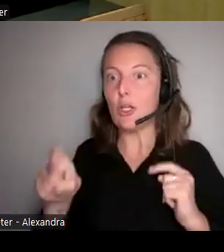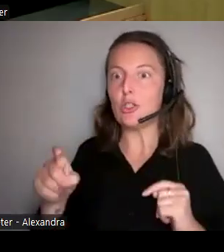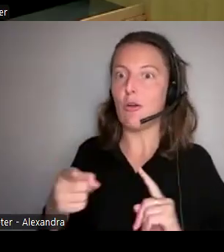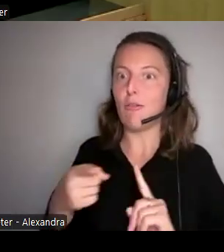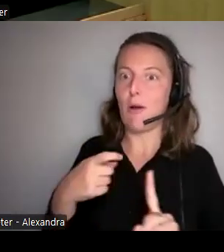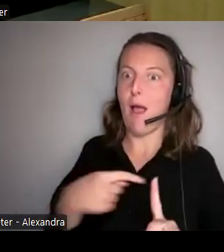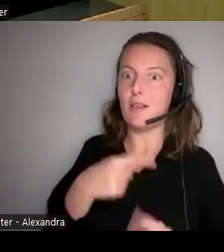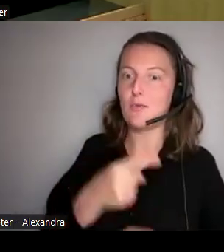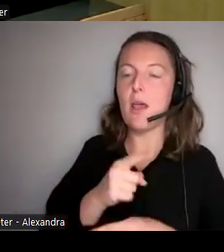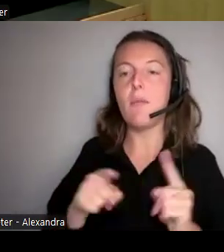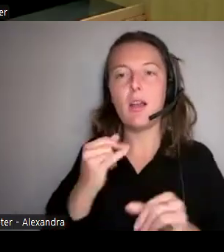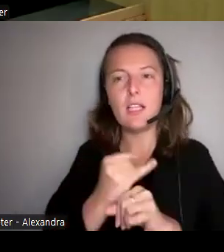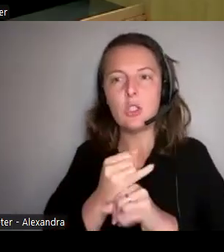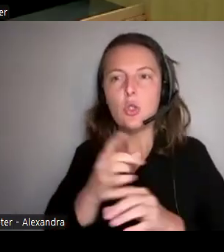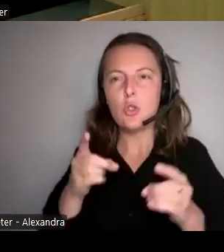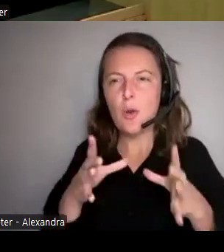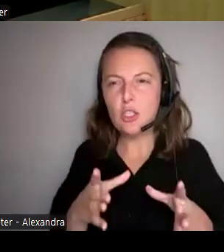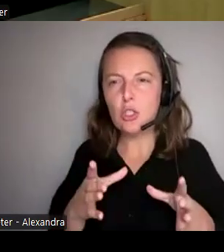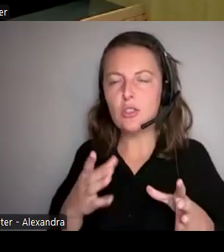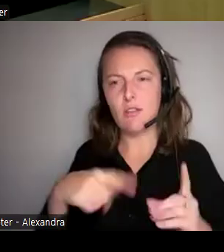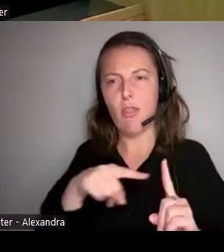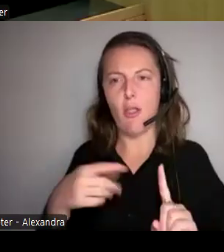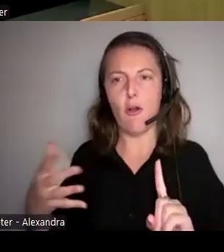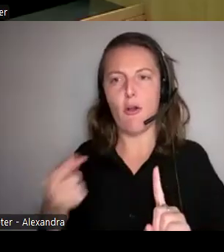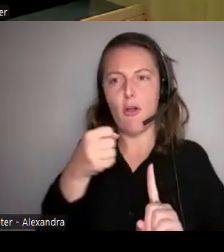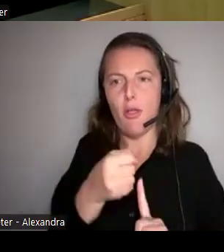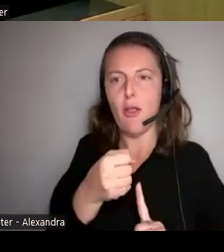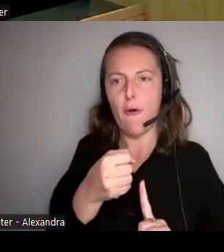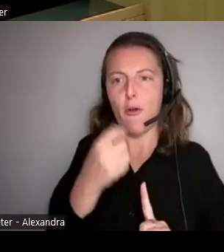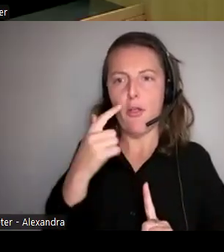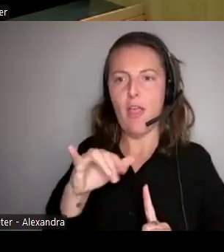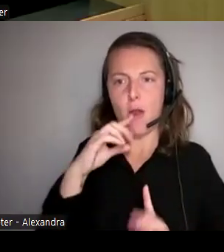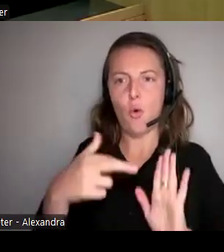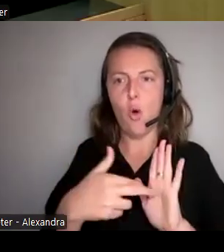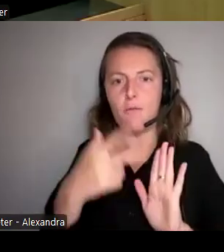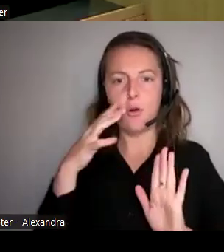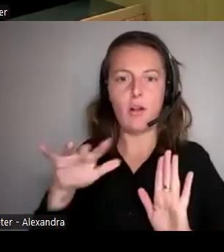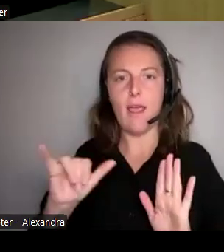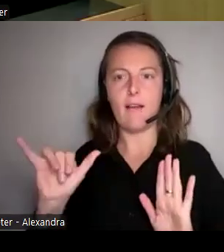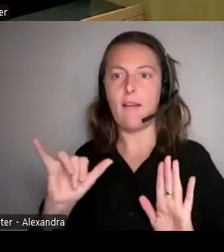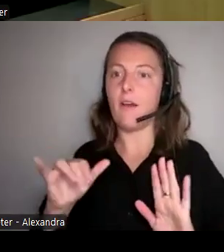um but institute directors are there to be sort of the the guardians of of science and you know